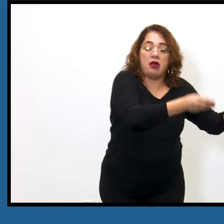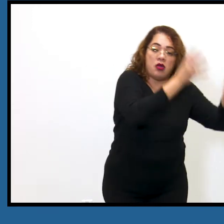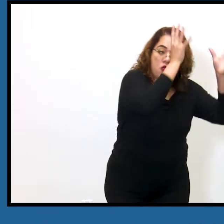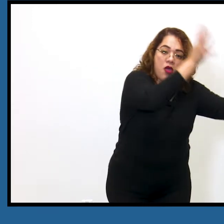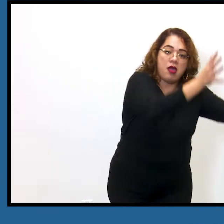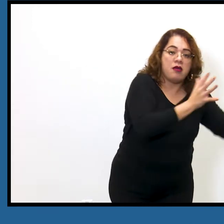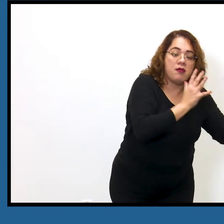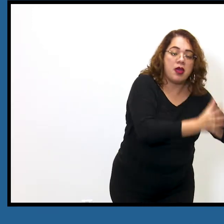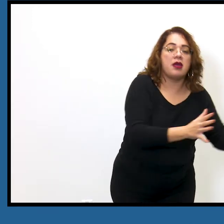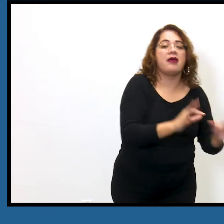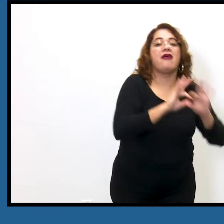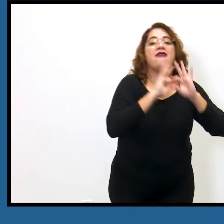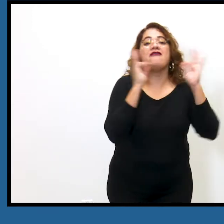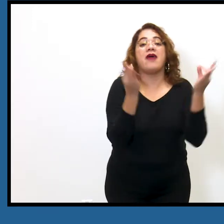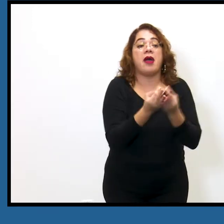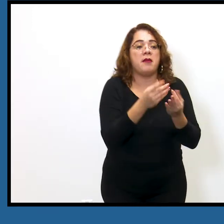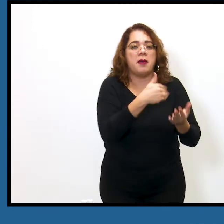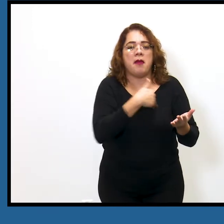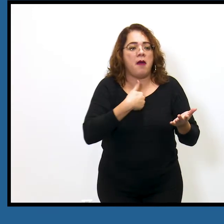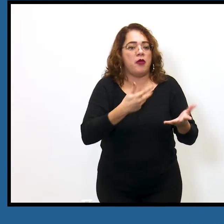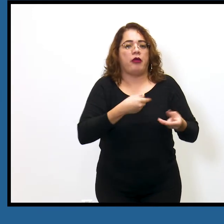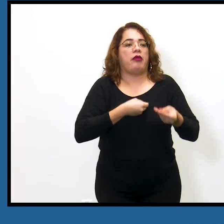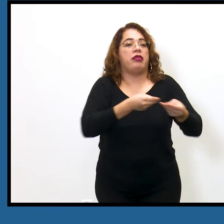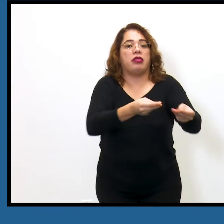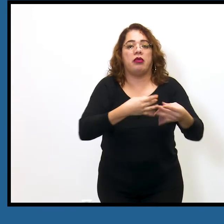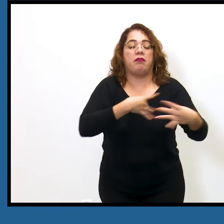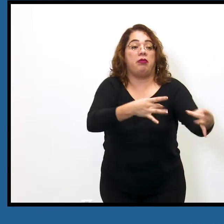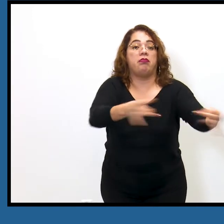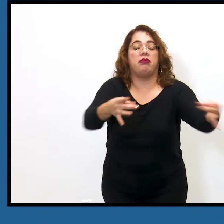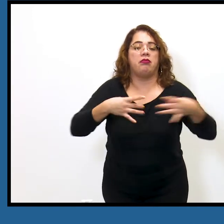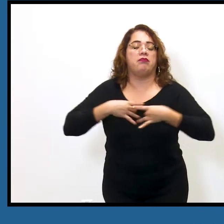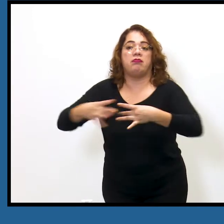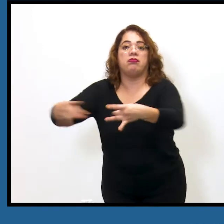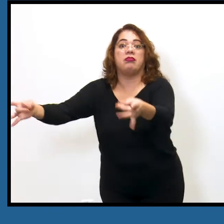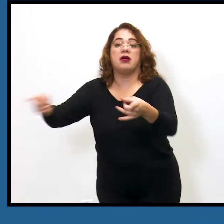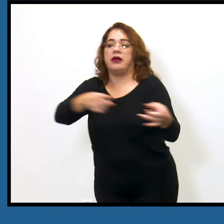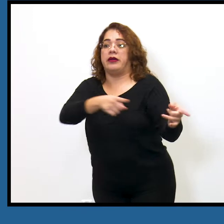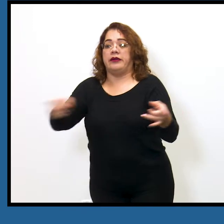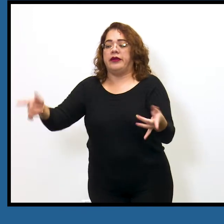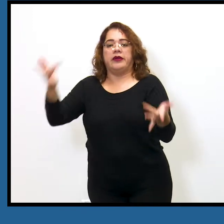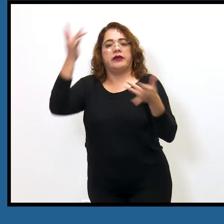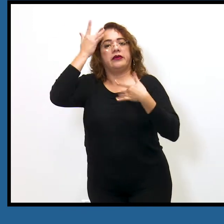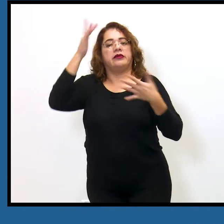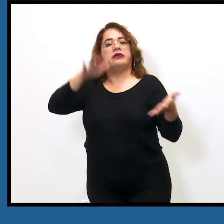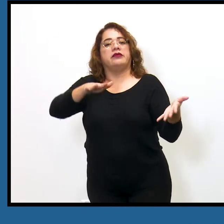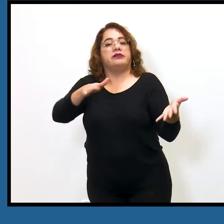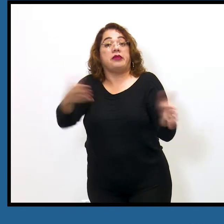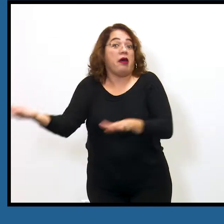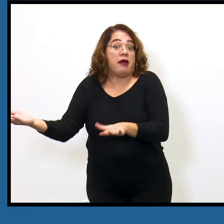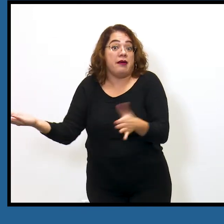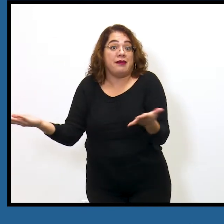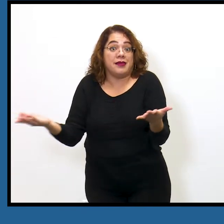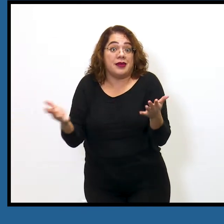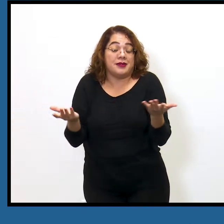of who are then dying in our community. So look at this hospitalization trend in this next image